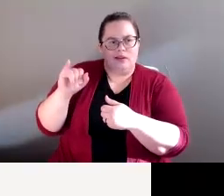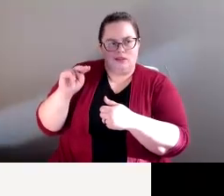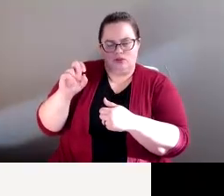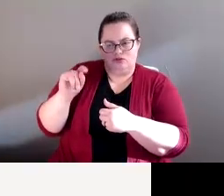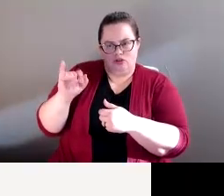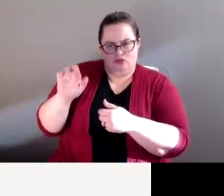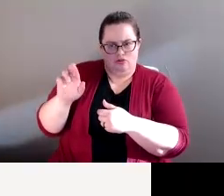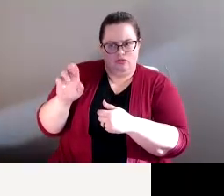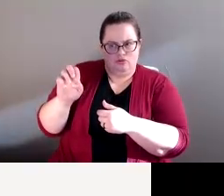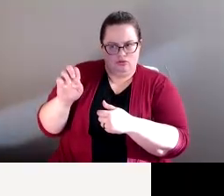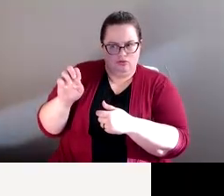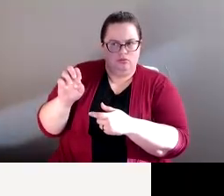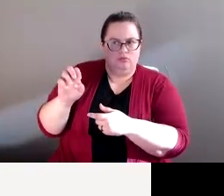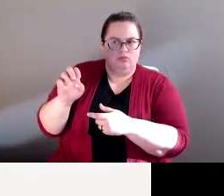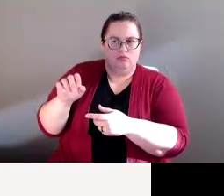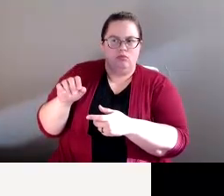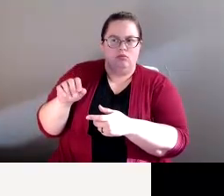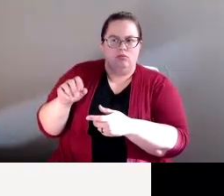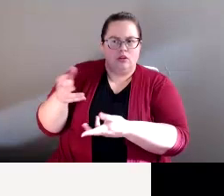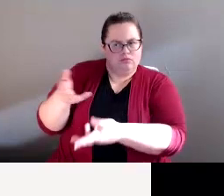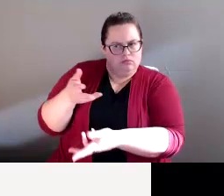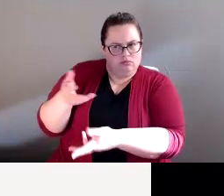to make sure that faculty,